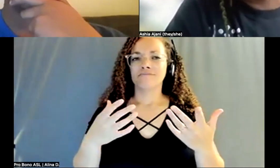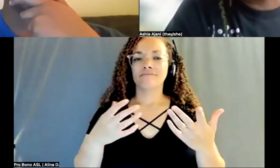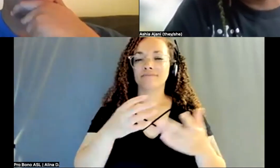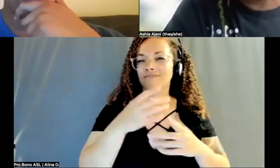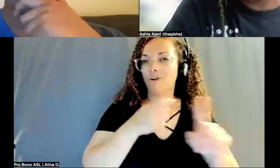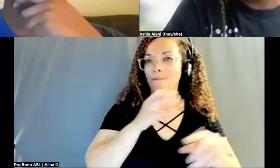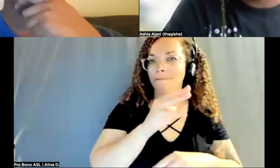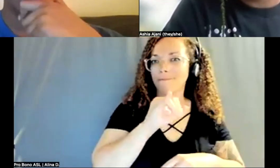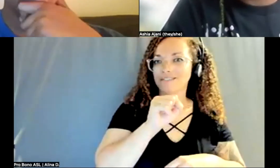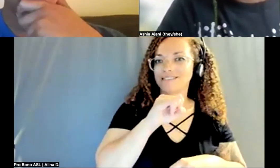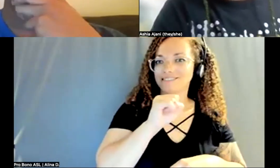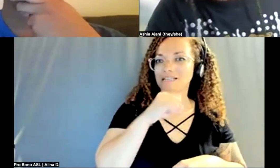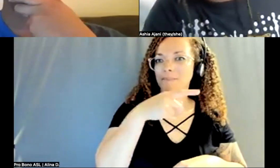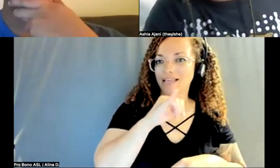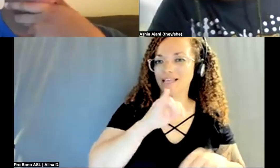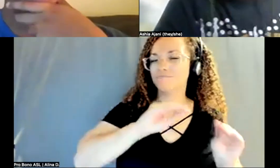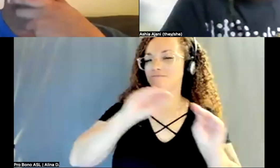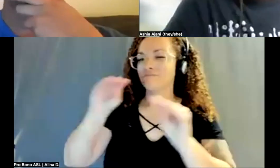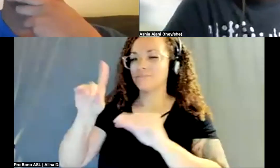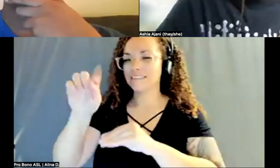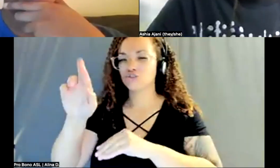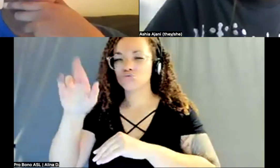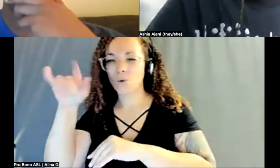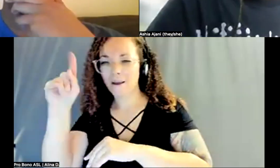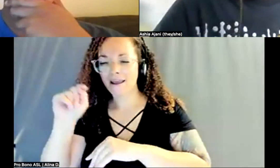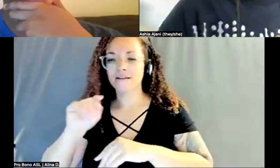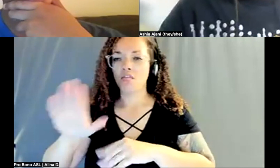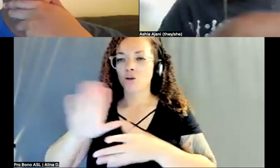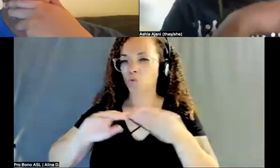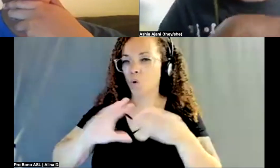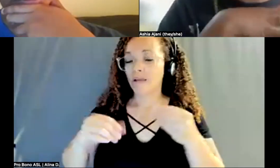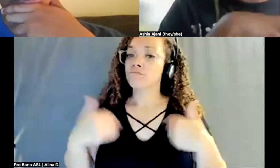folks inheritance in knowing these stories. But then you hear them kind of like really like in